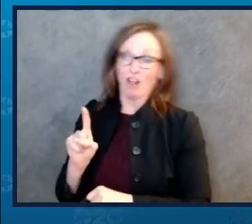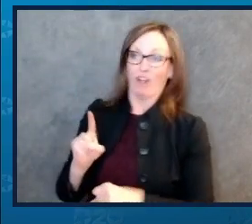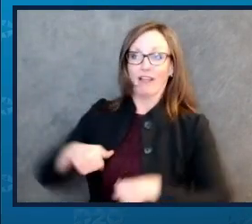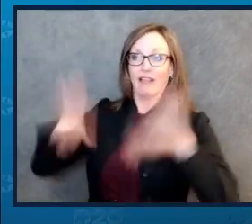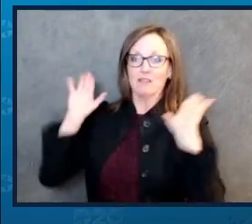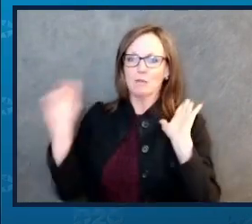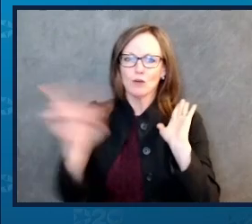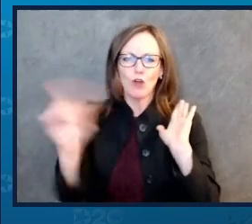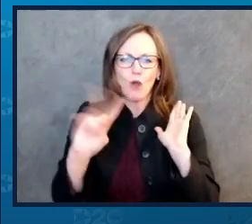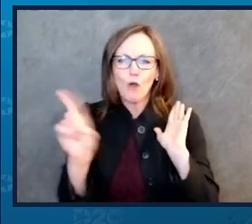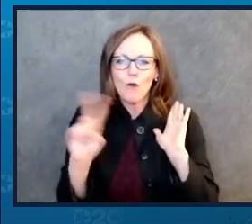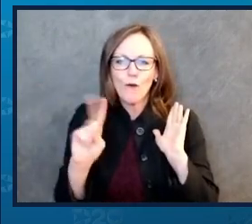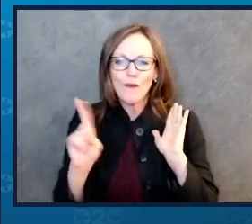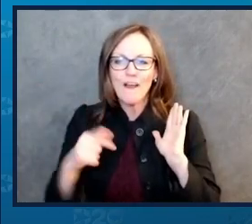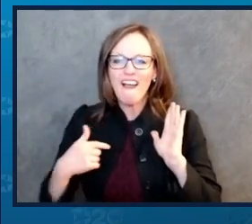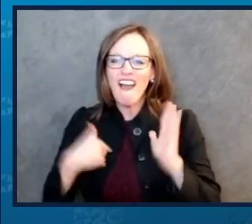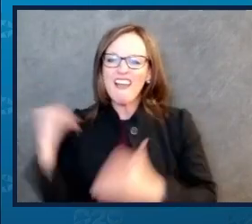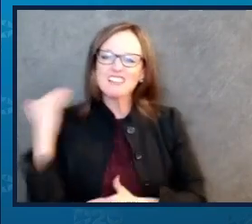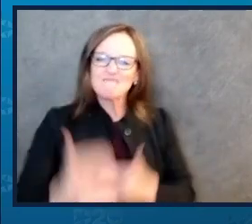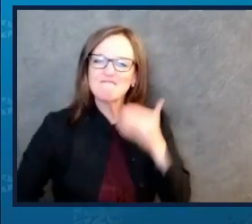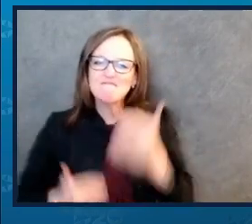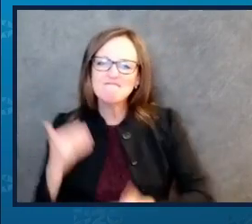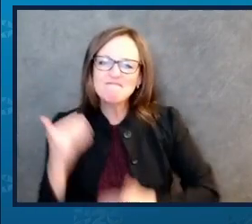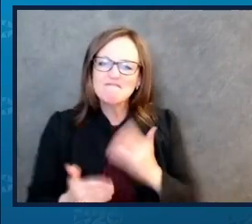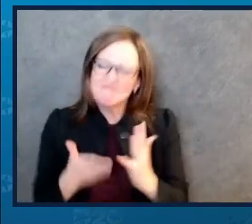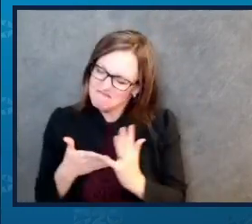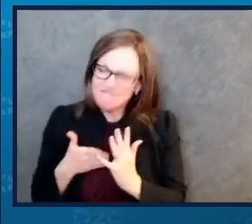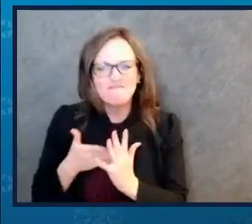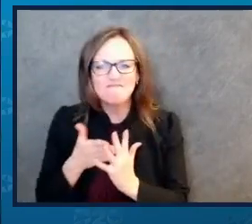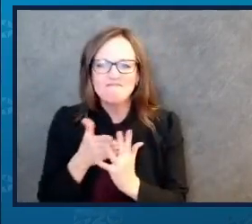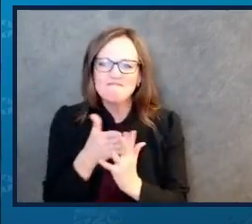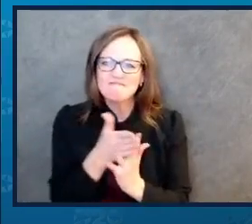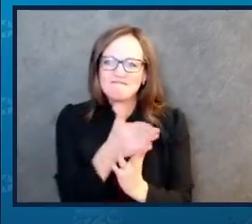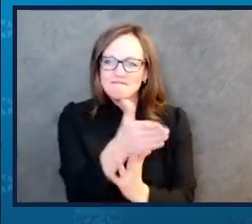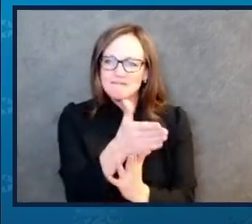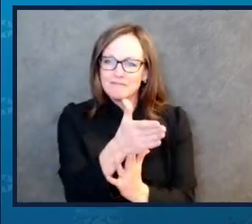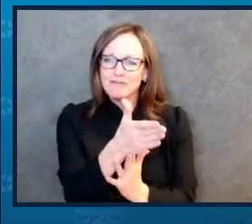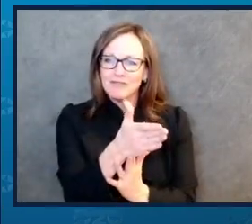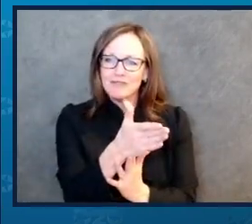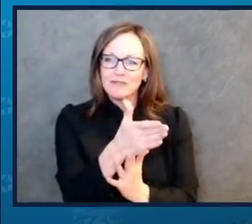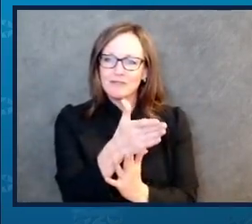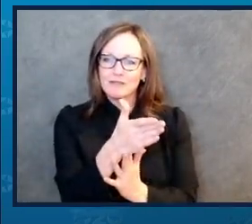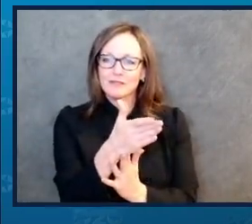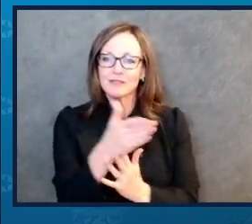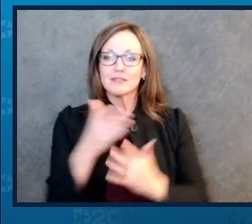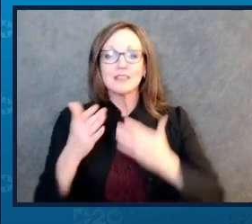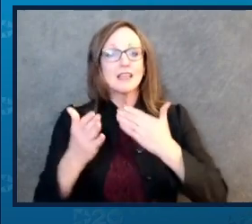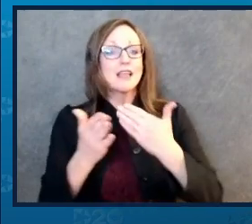AND PREVAILS. ALTHOUGH, WE WERE NOT ABLE TO